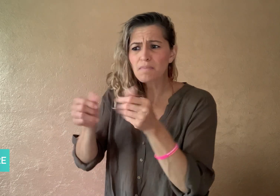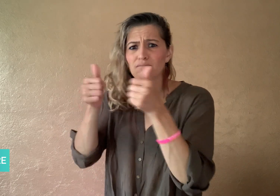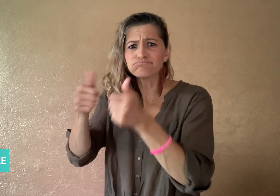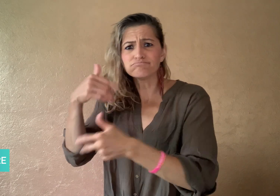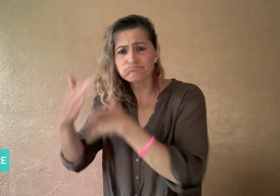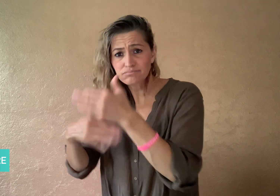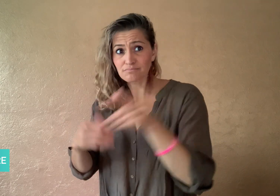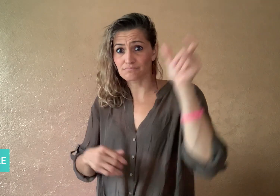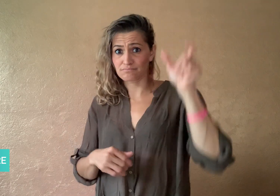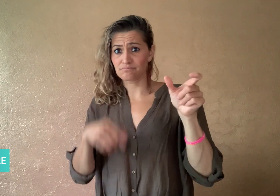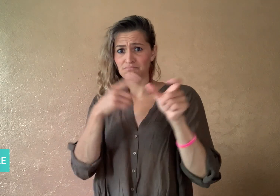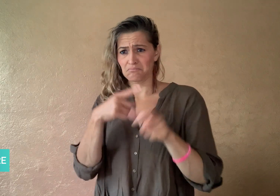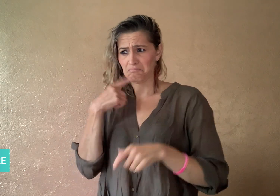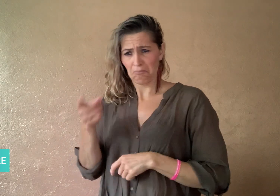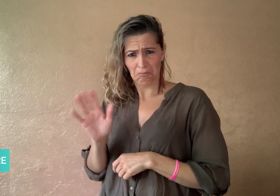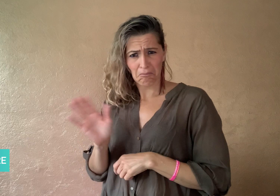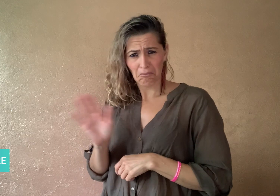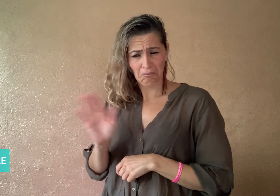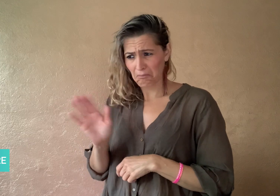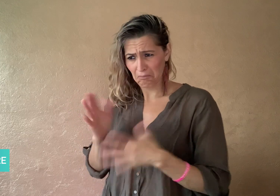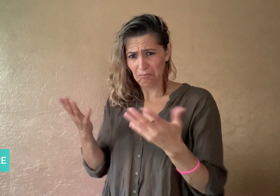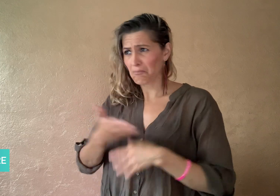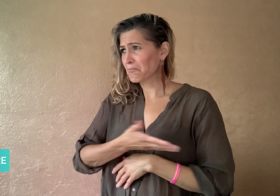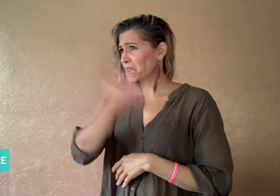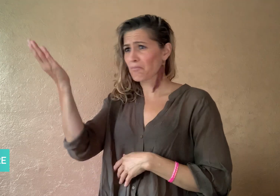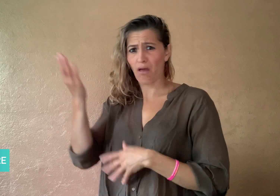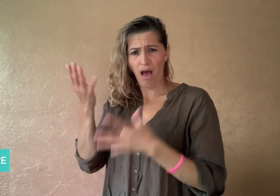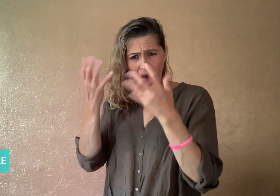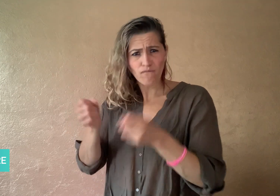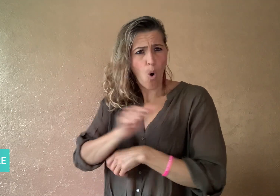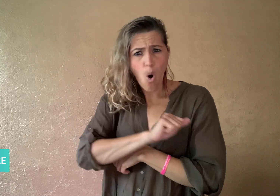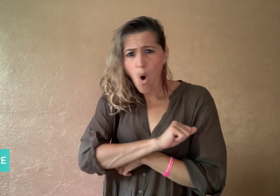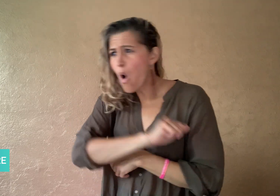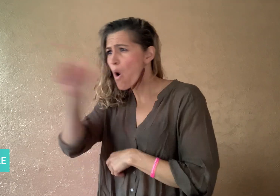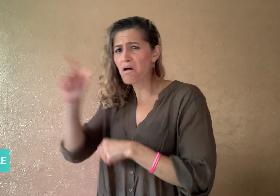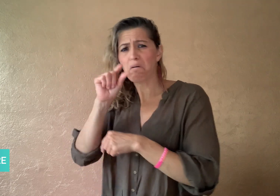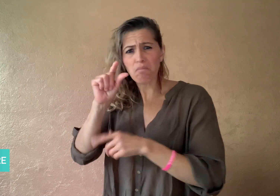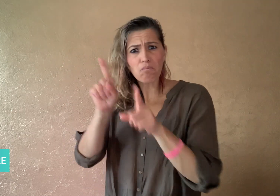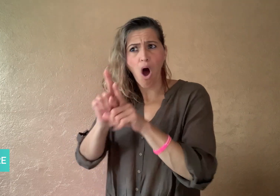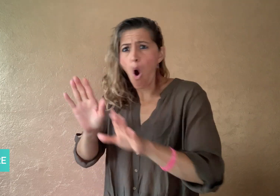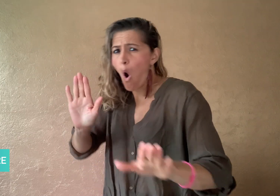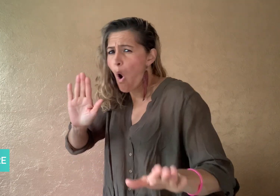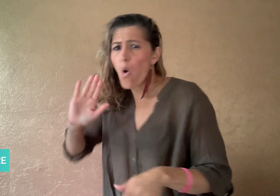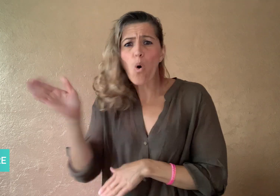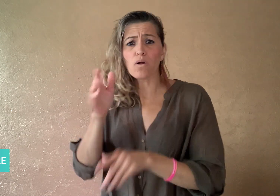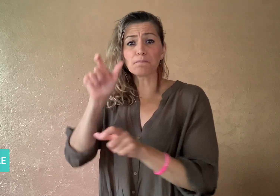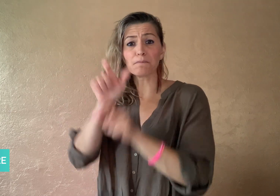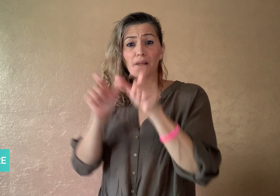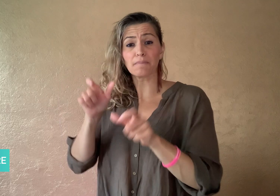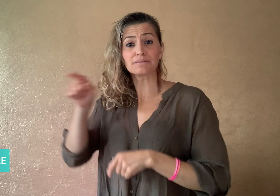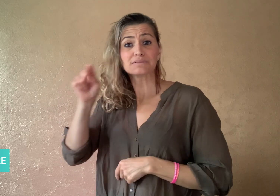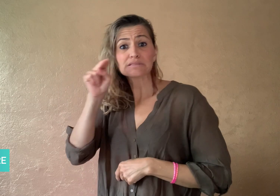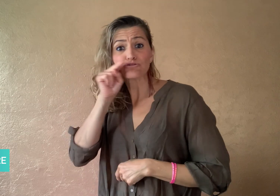that almost everyone in Nigeria has access to COVID-19